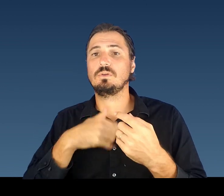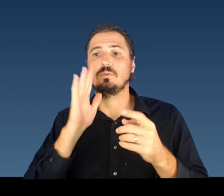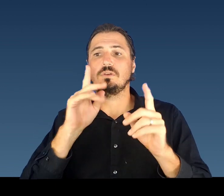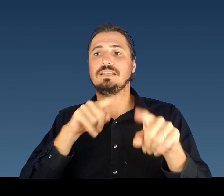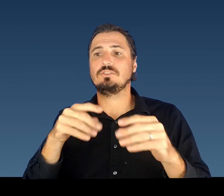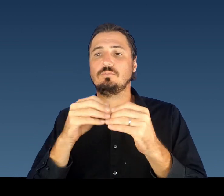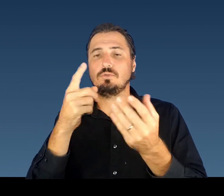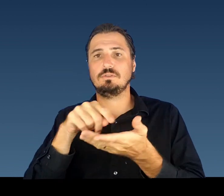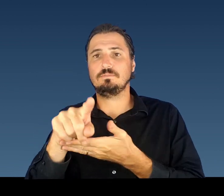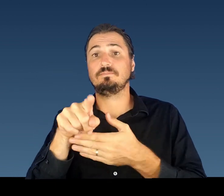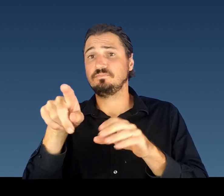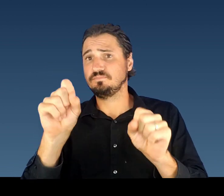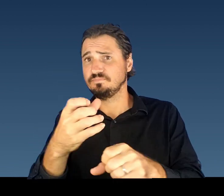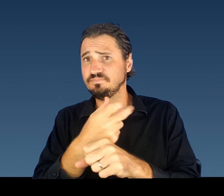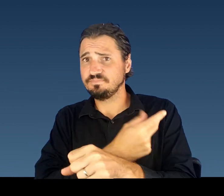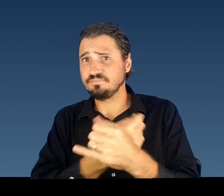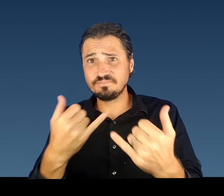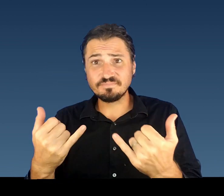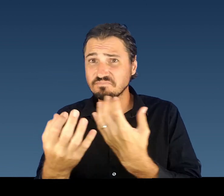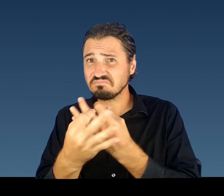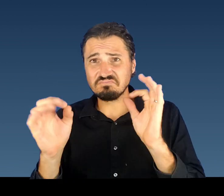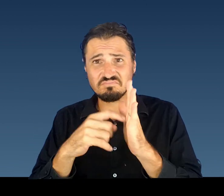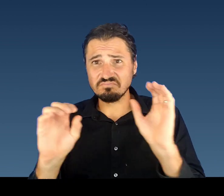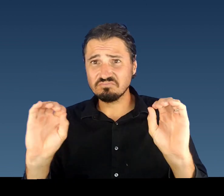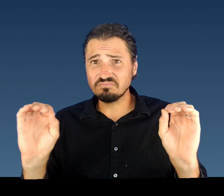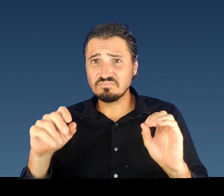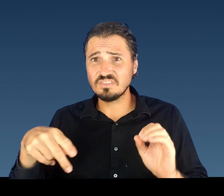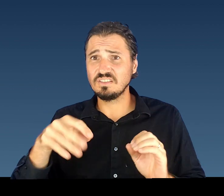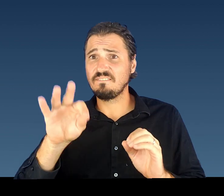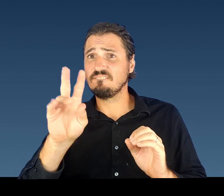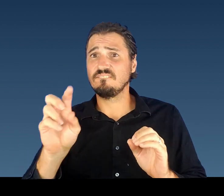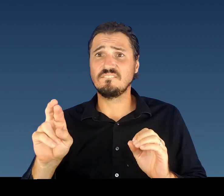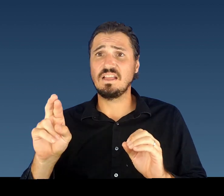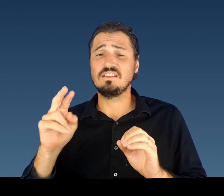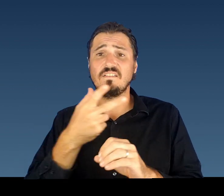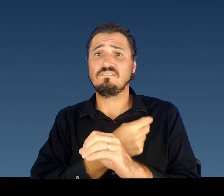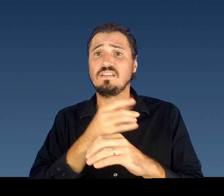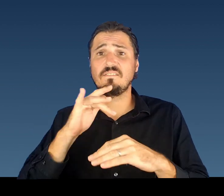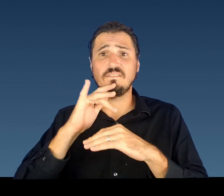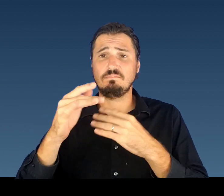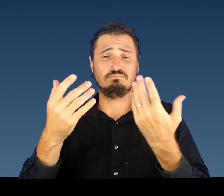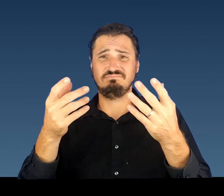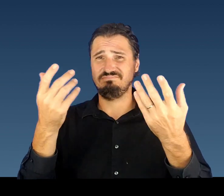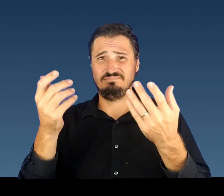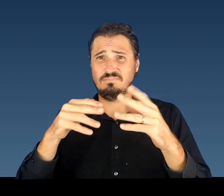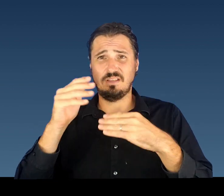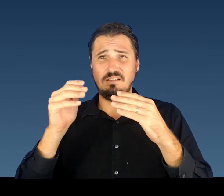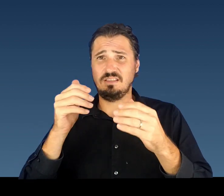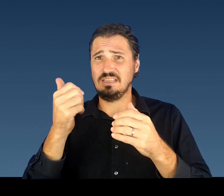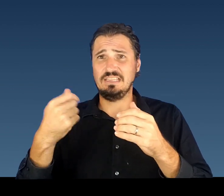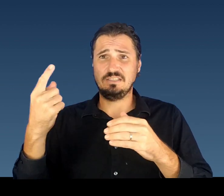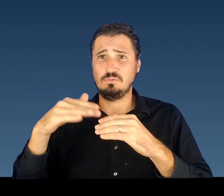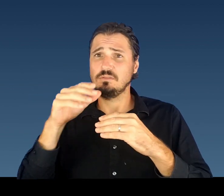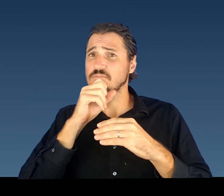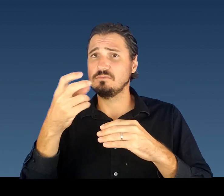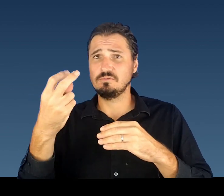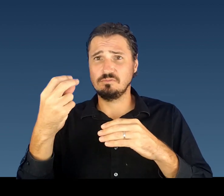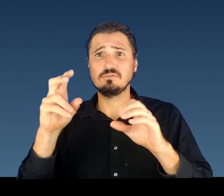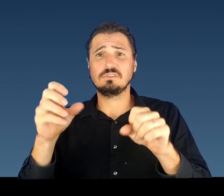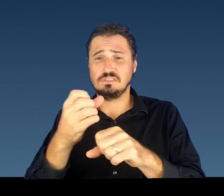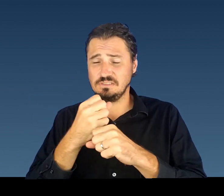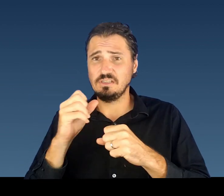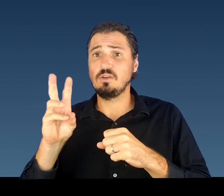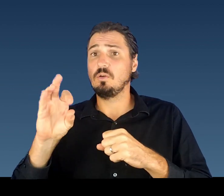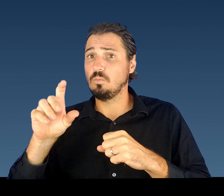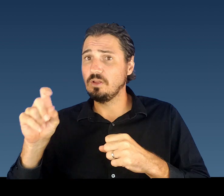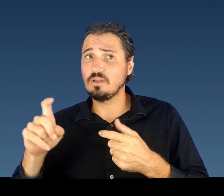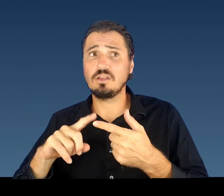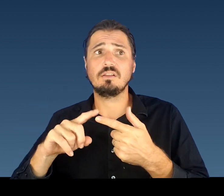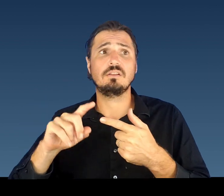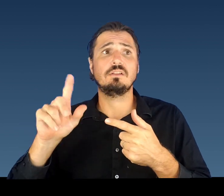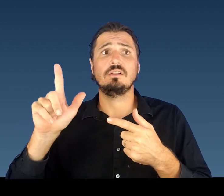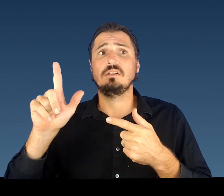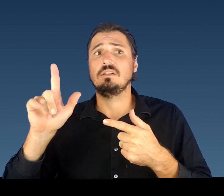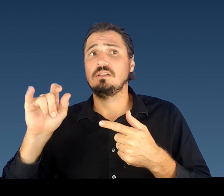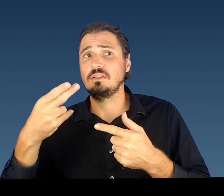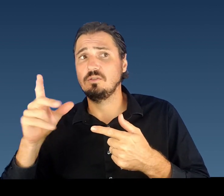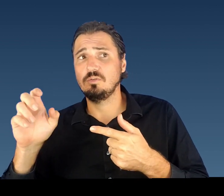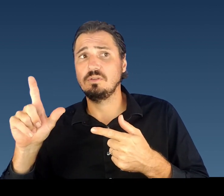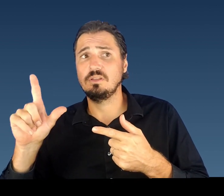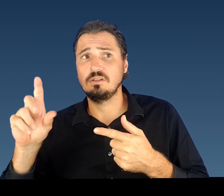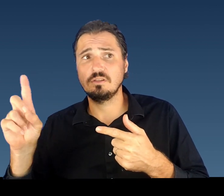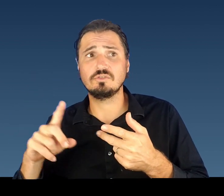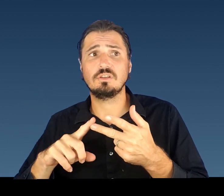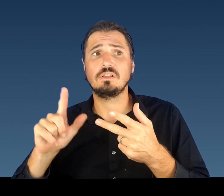Wilcox Health and Hawaii Health Systems are holding free mobile clinics offering all three vaccines for everyone 12 and older. They’ll be at the Līhuʻe Neighborhood Center on Friday, and